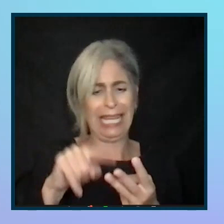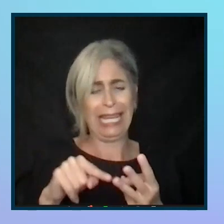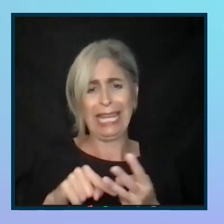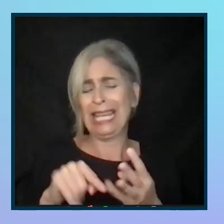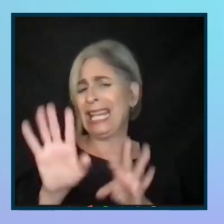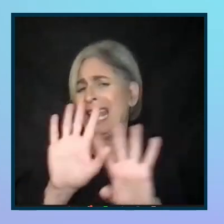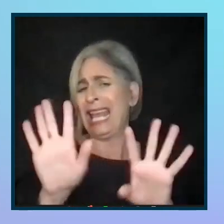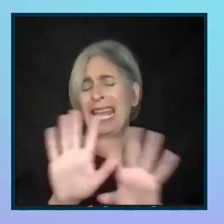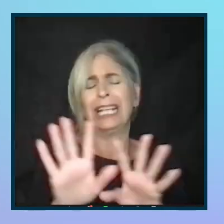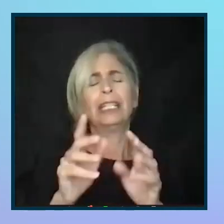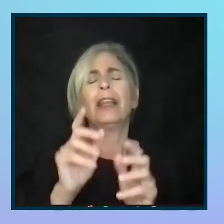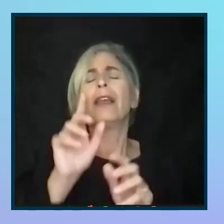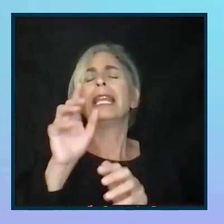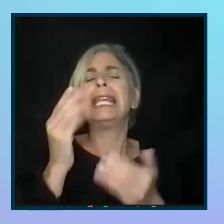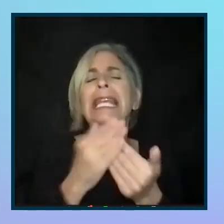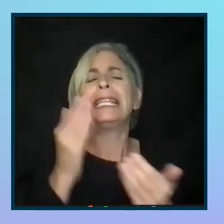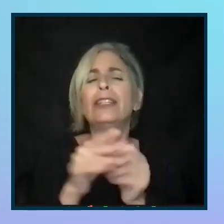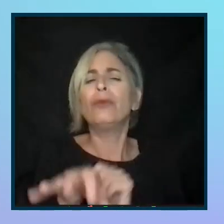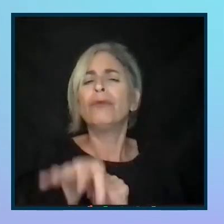Make sure it can be found on your internet.